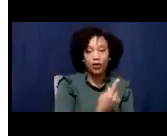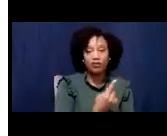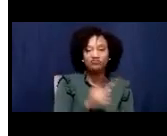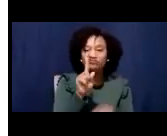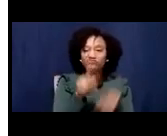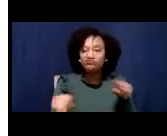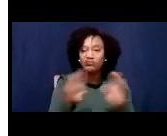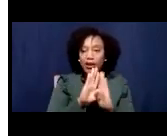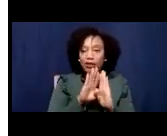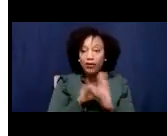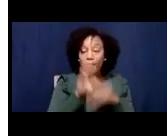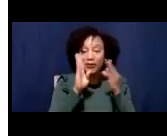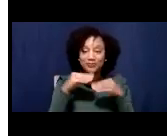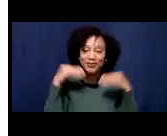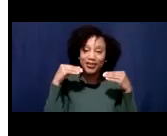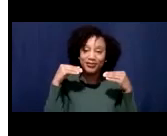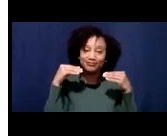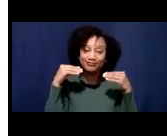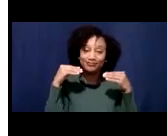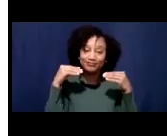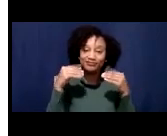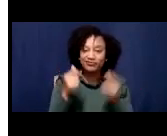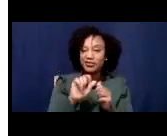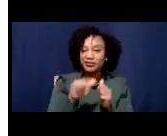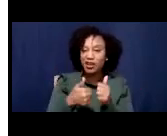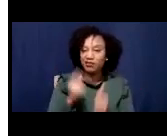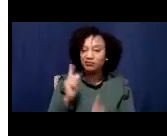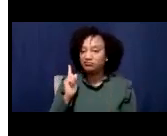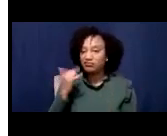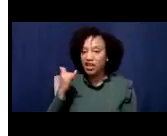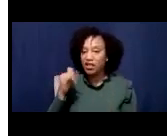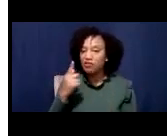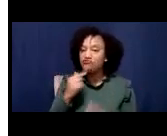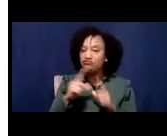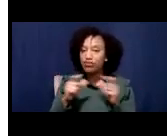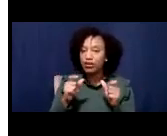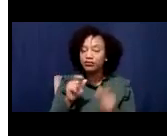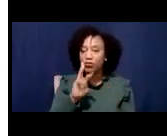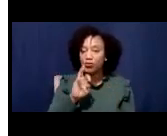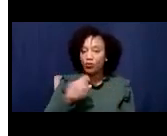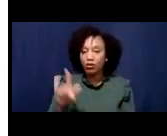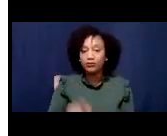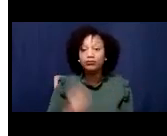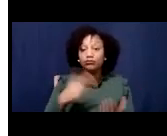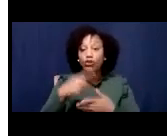all smiling in front of a pale yellow brick wall. The program directors are listed along the top